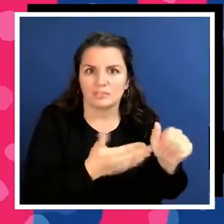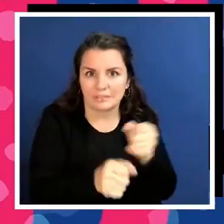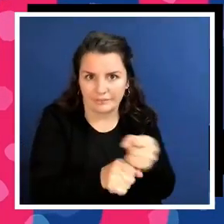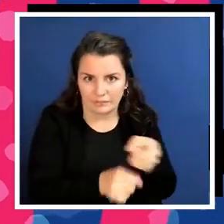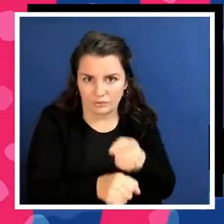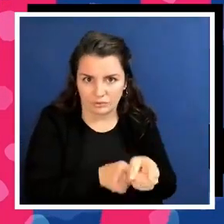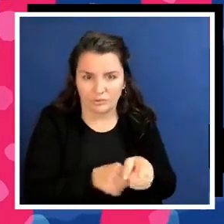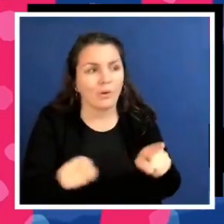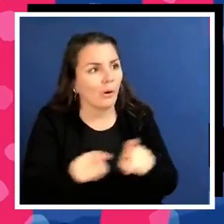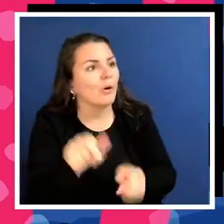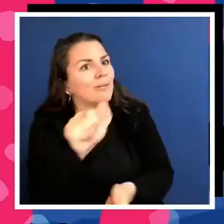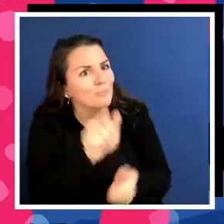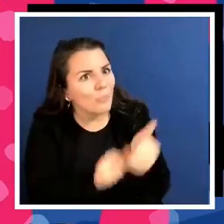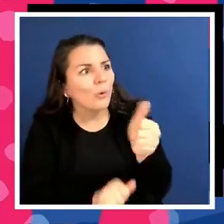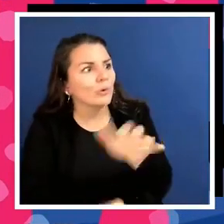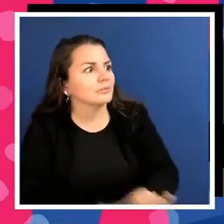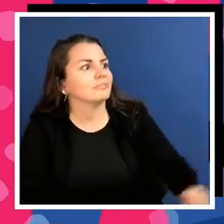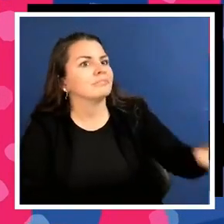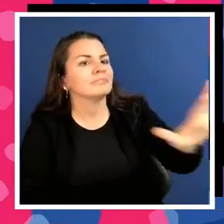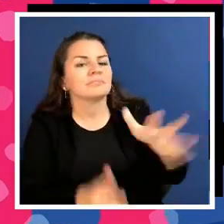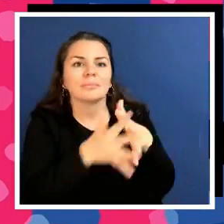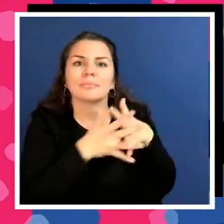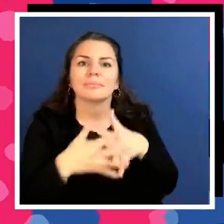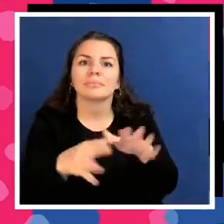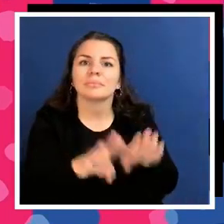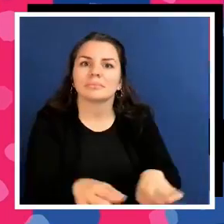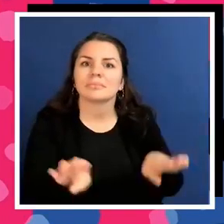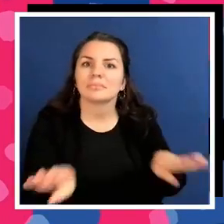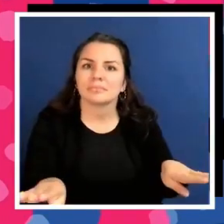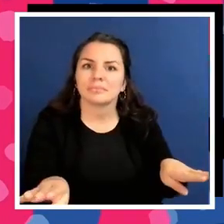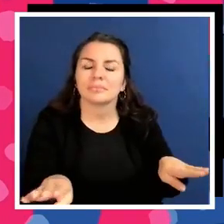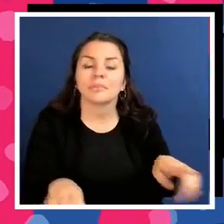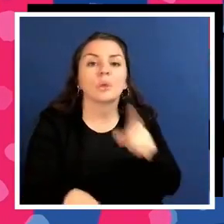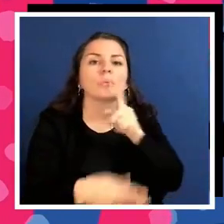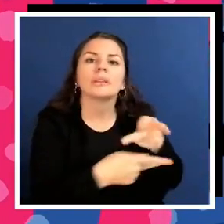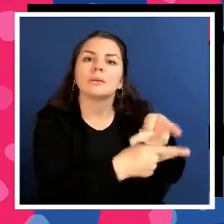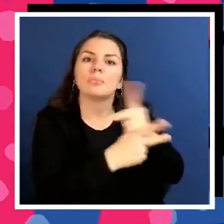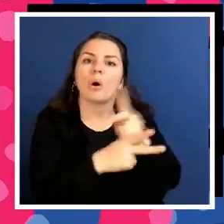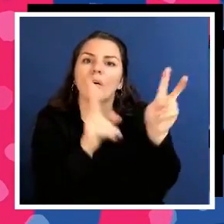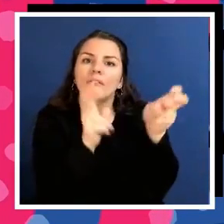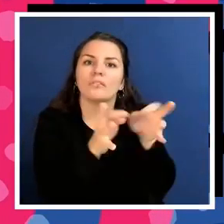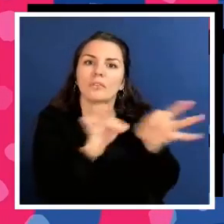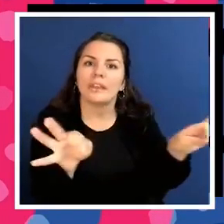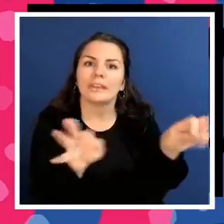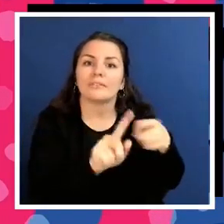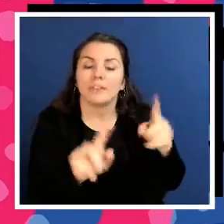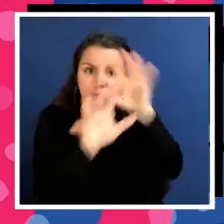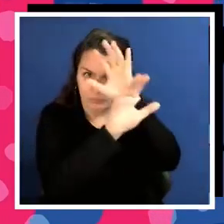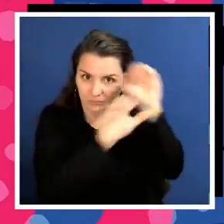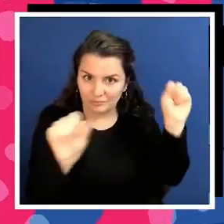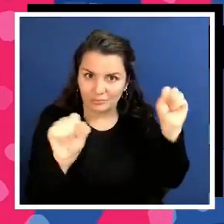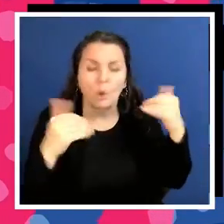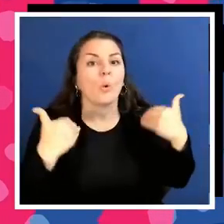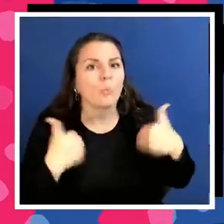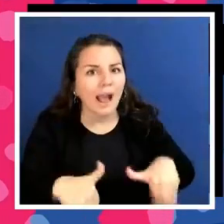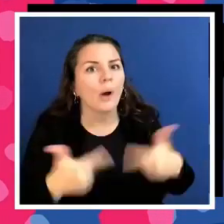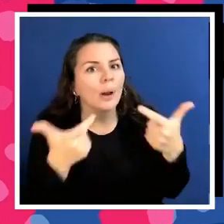UNDER $50,000 PER YEAR OR LESS.